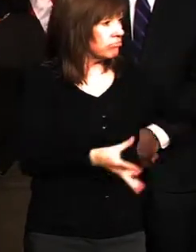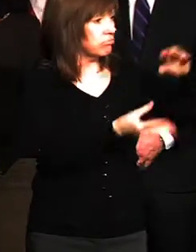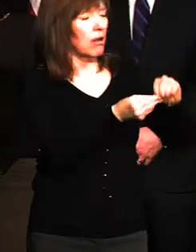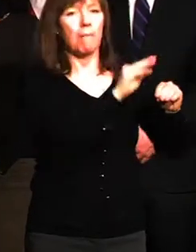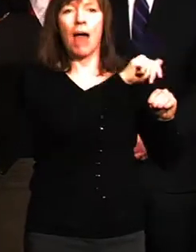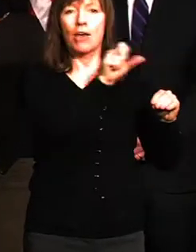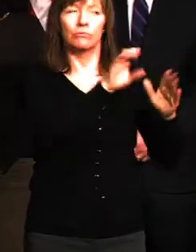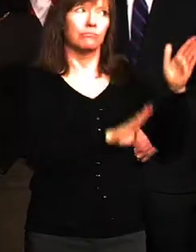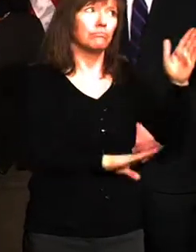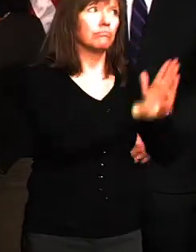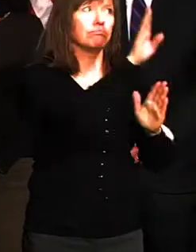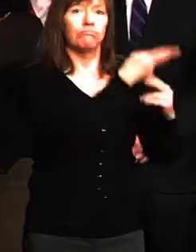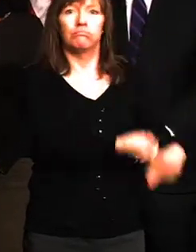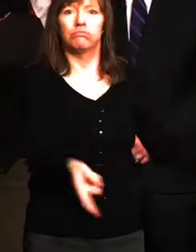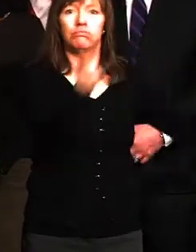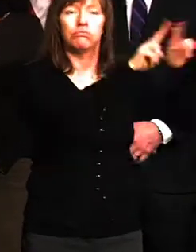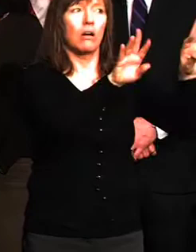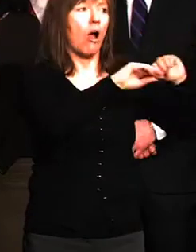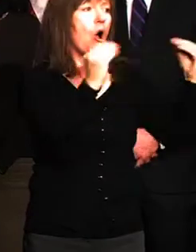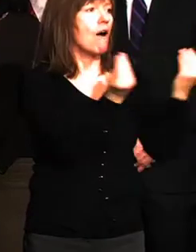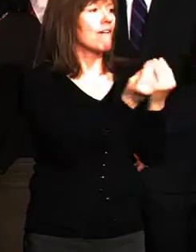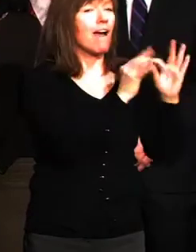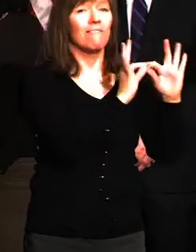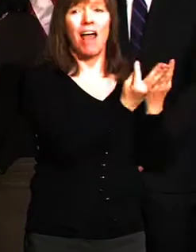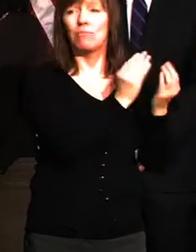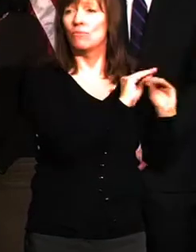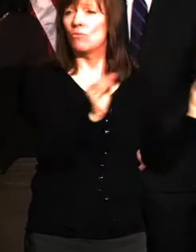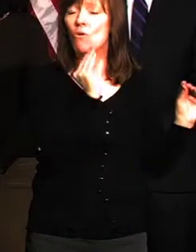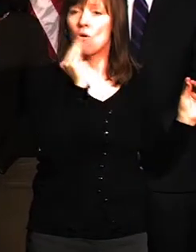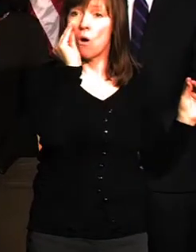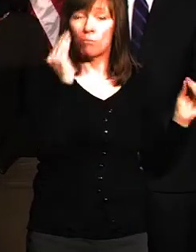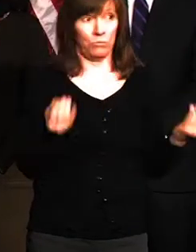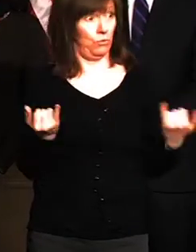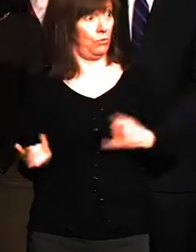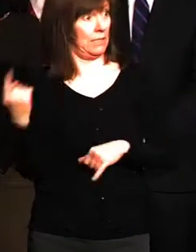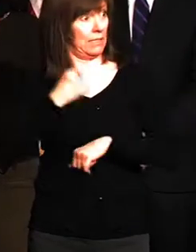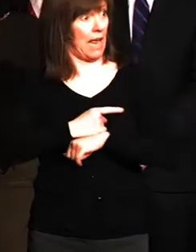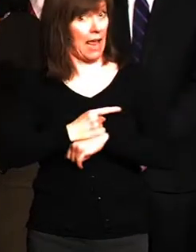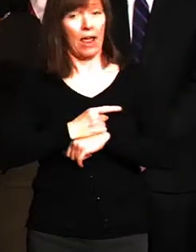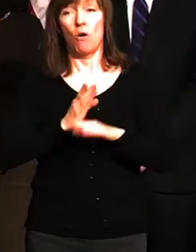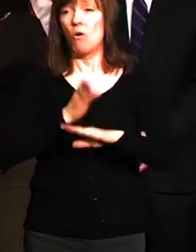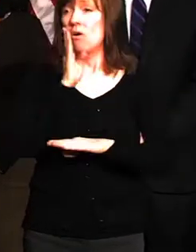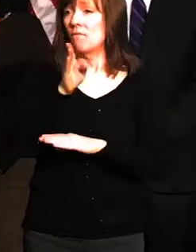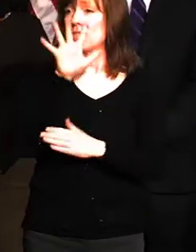the number of homeless families. Today, this very day, there are over 5,000 families in